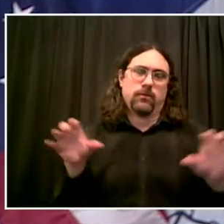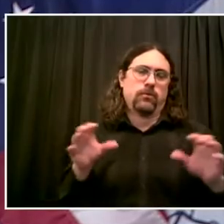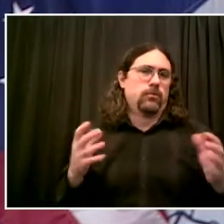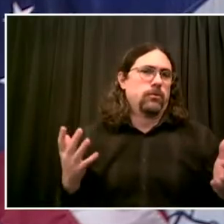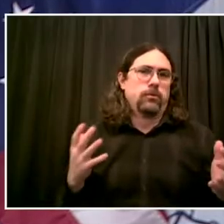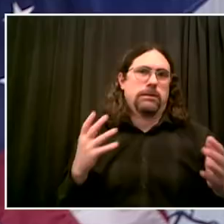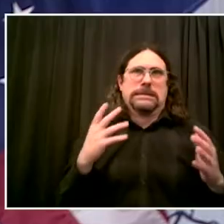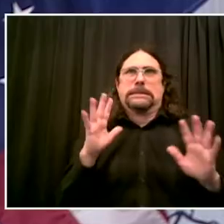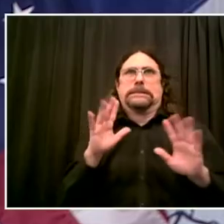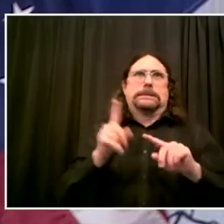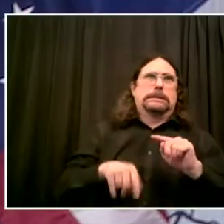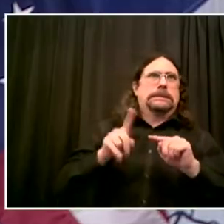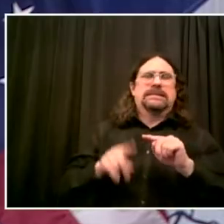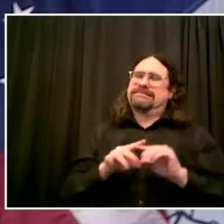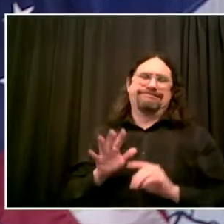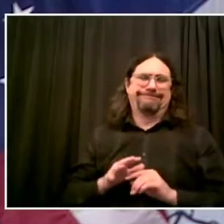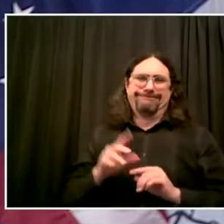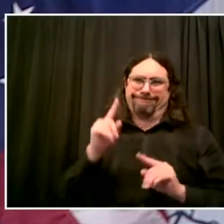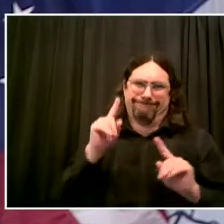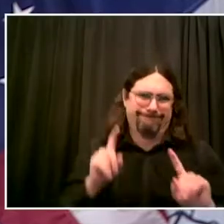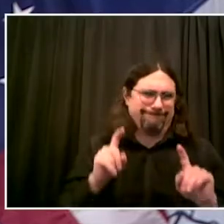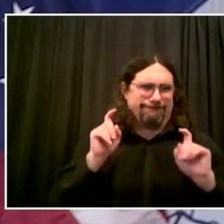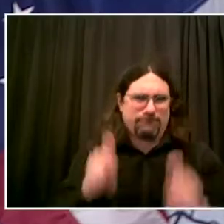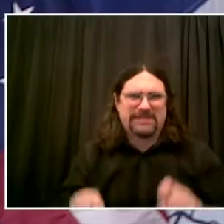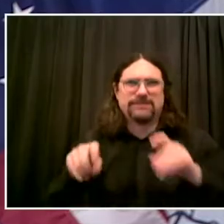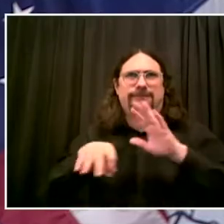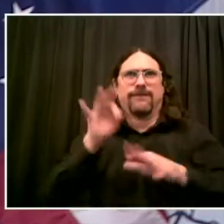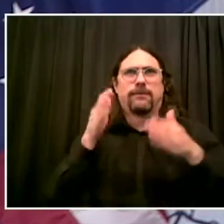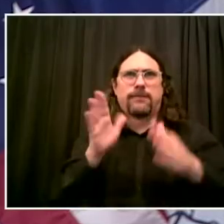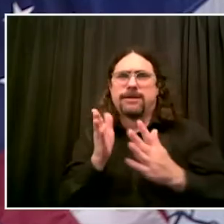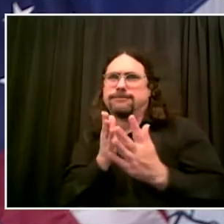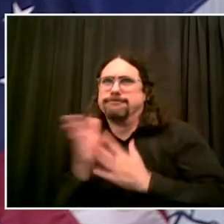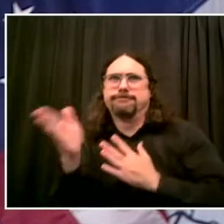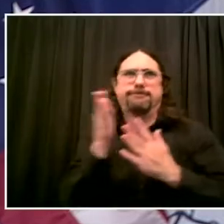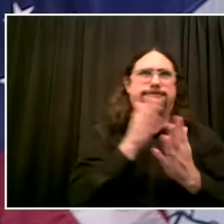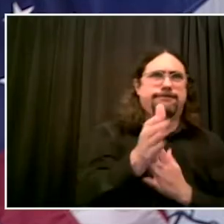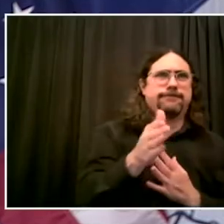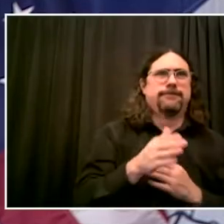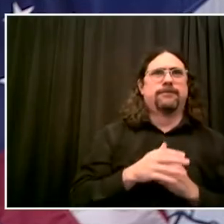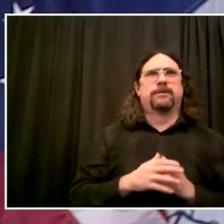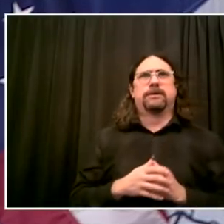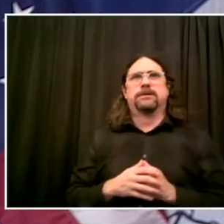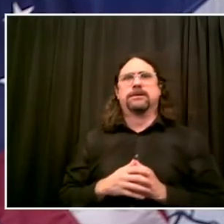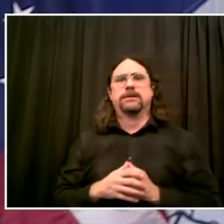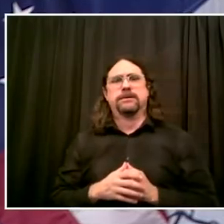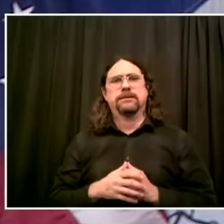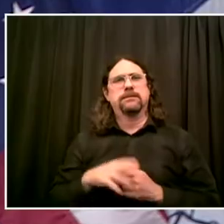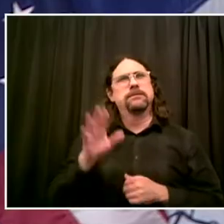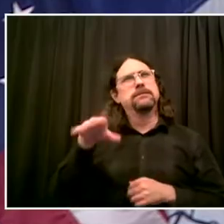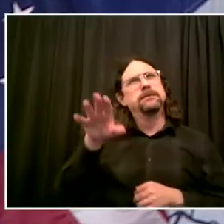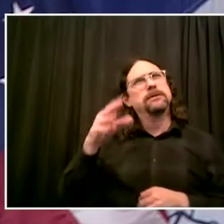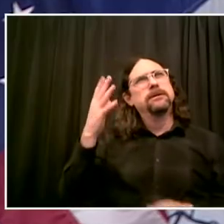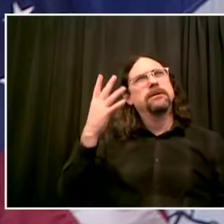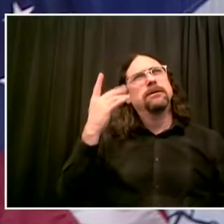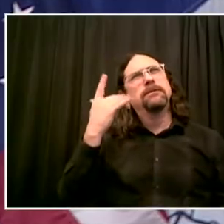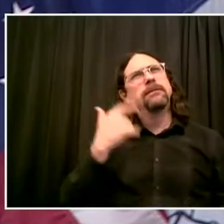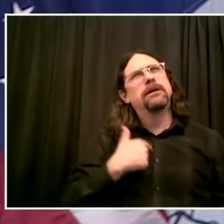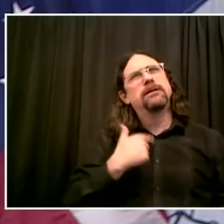ETG THROUGH. AND -- I SAY